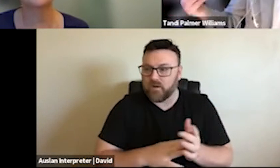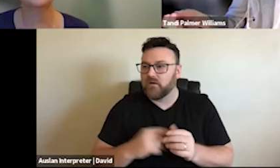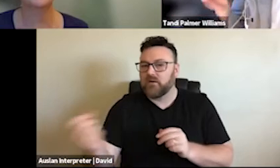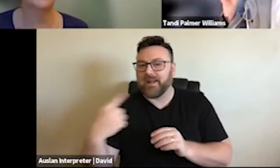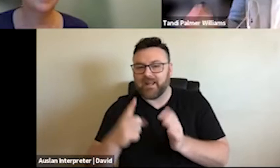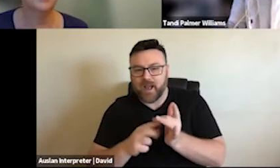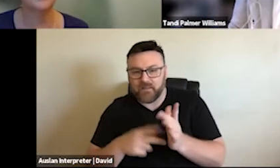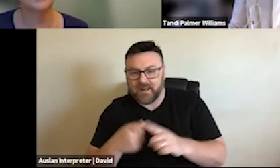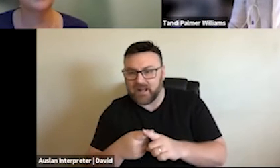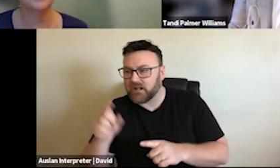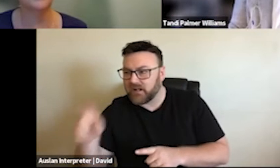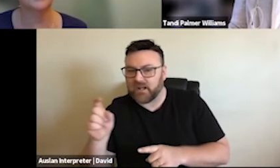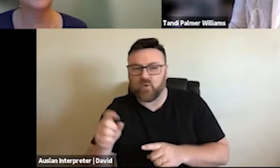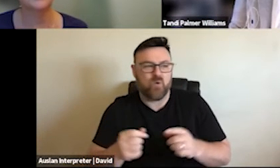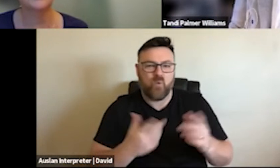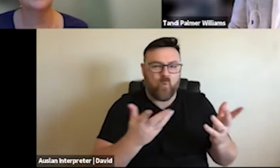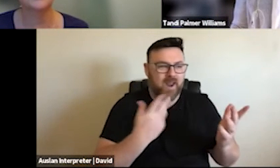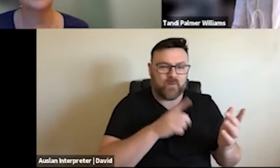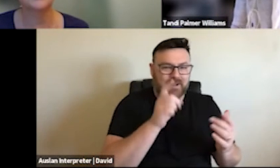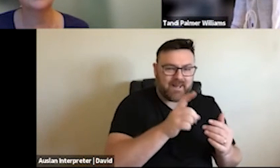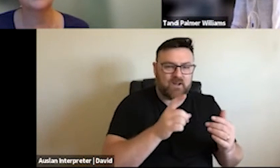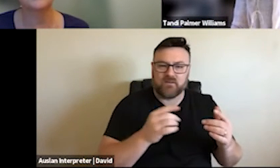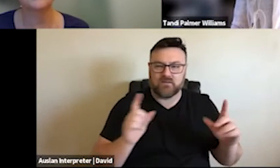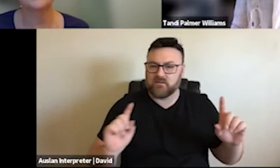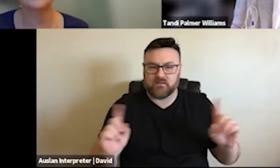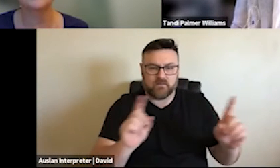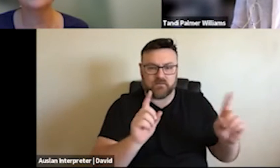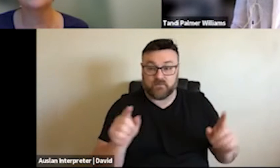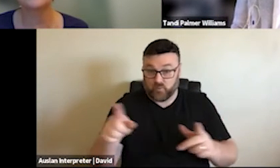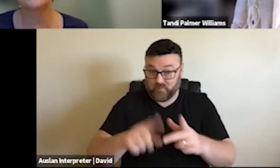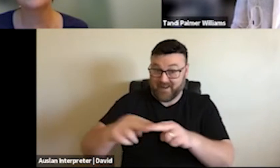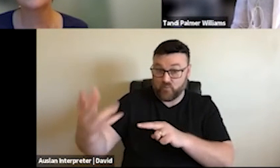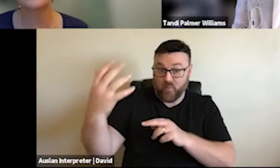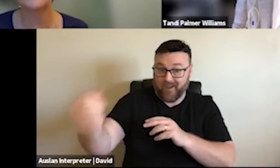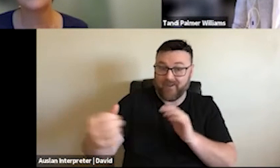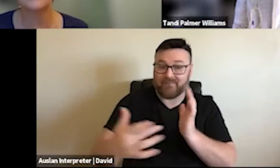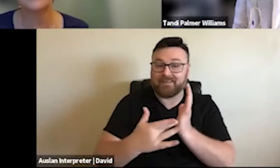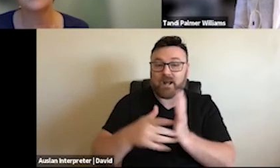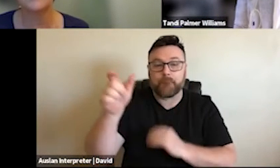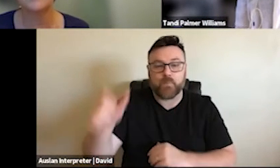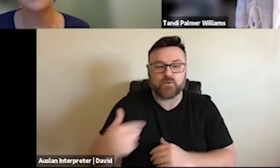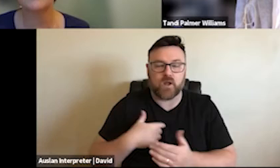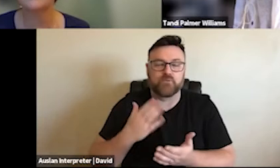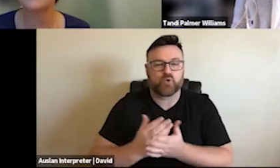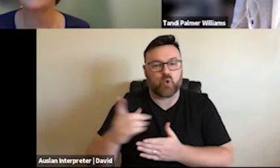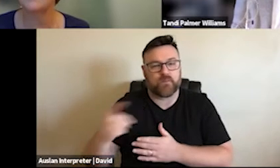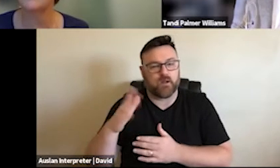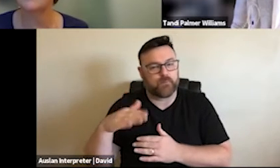they go and so if you've got a tech person they are proficient by now in helping people do that. Especially with Facebook.